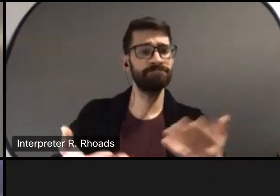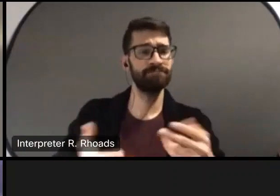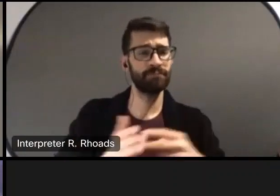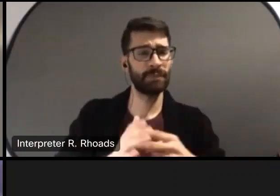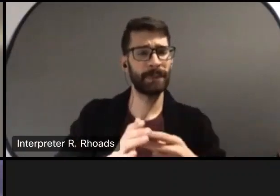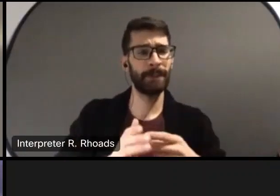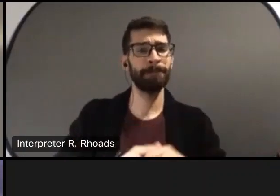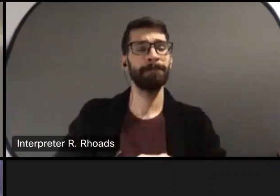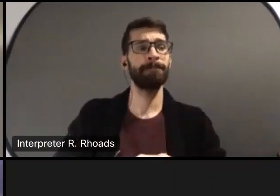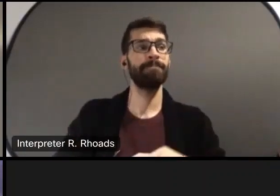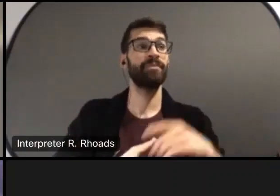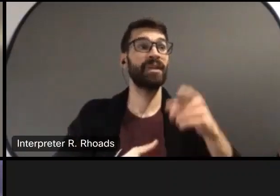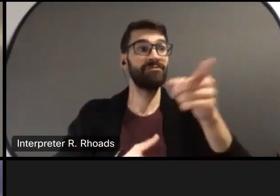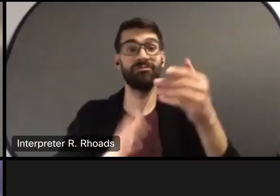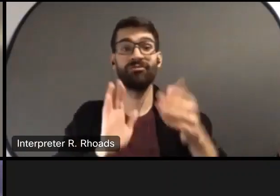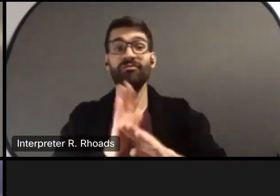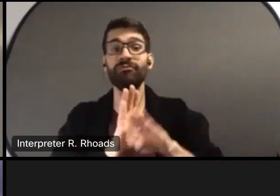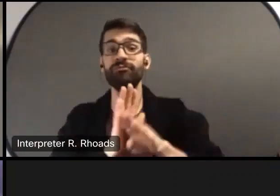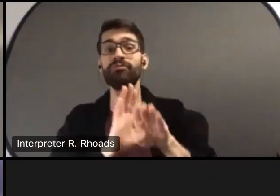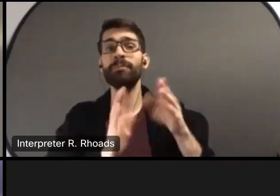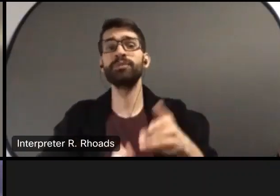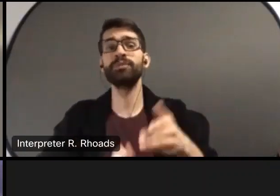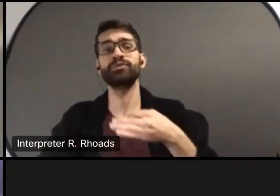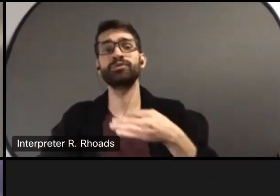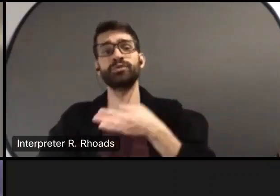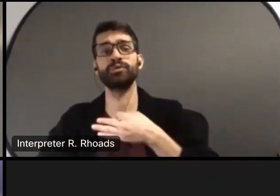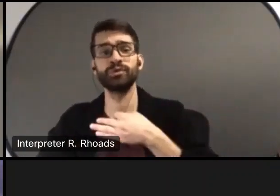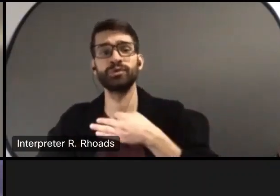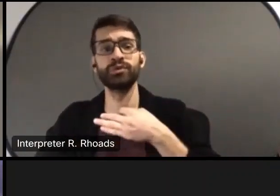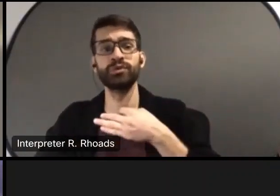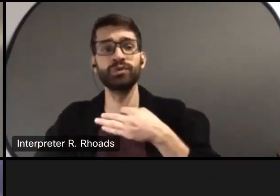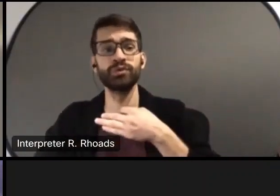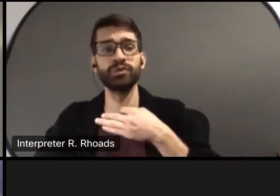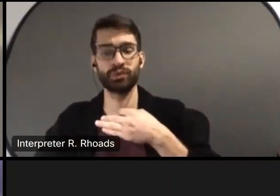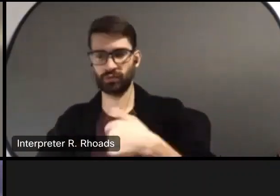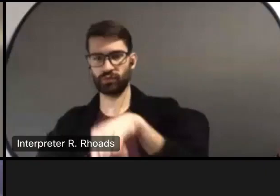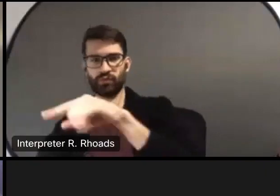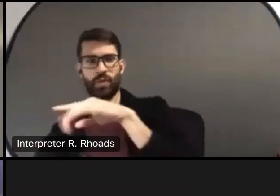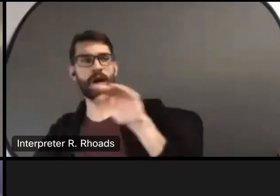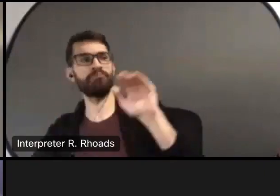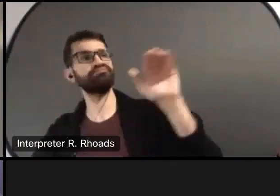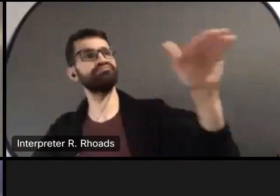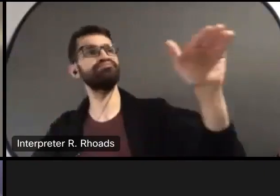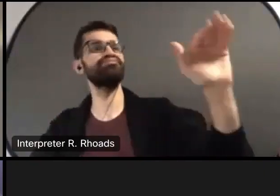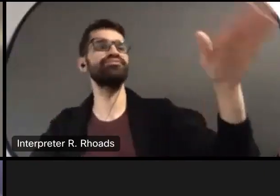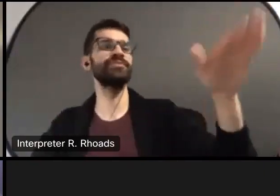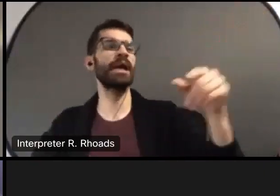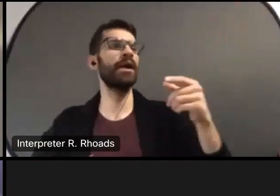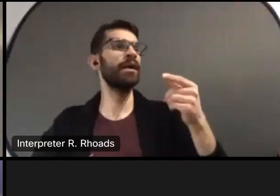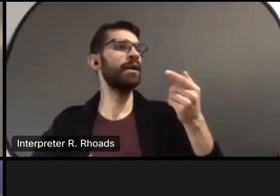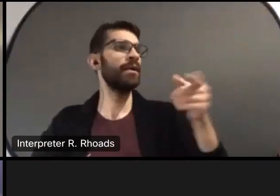they've been asking some of the developers to provide them with some ANC office space in some